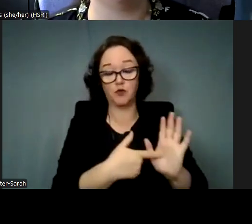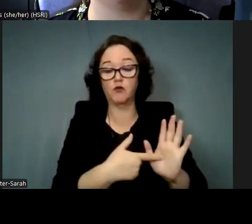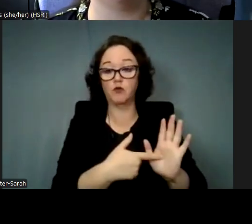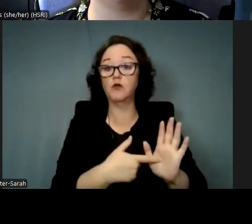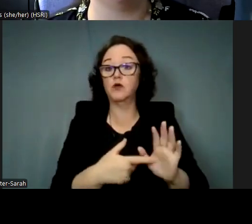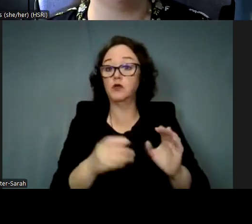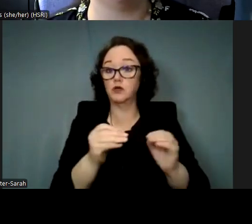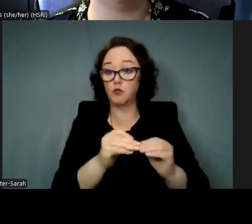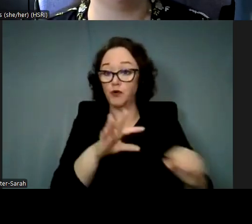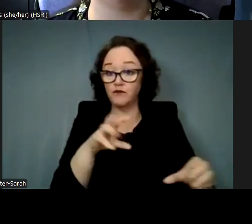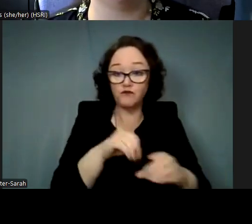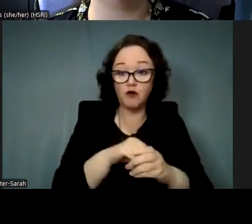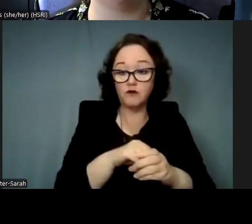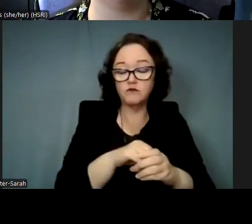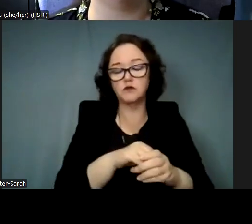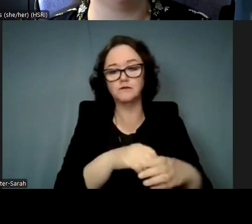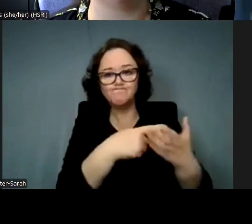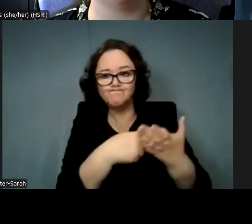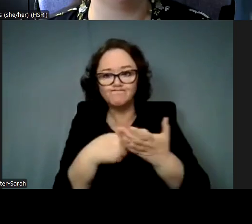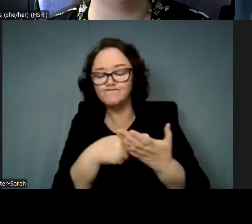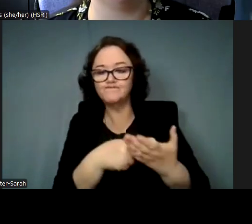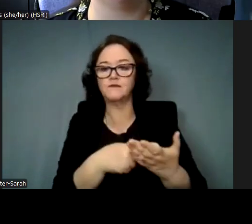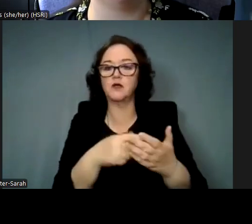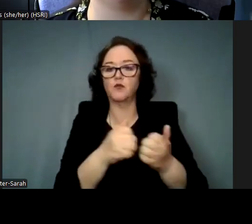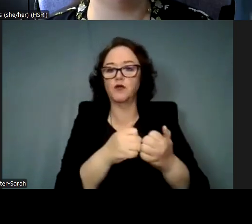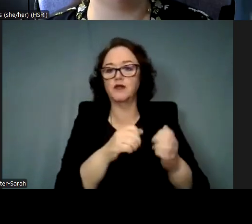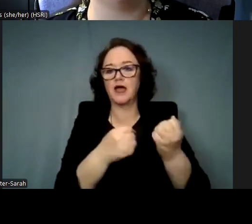start talking to advocates in other states, you may hear what